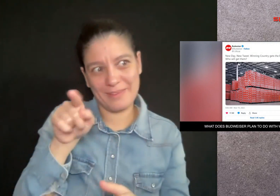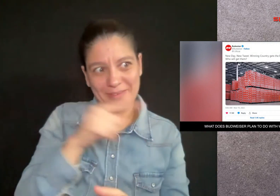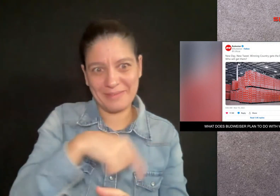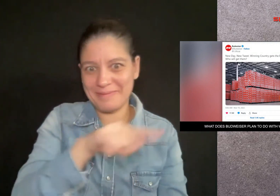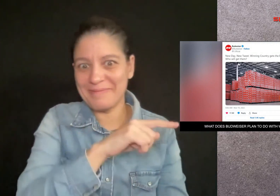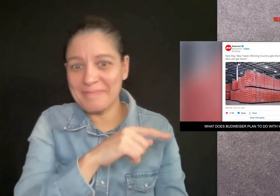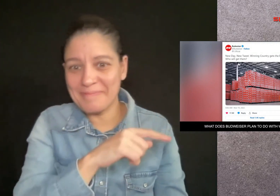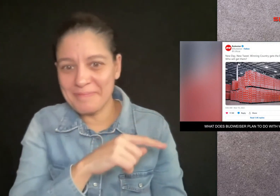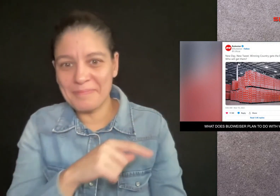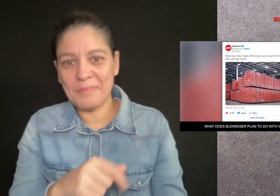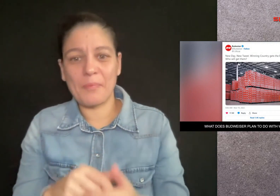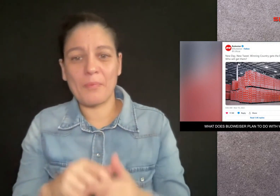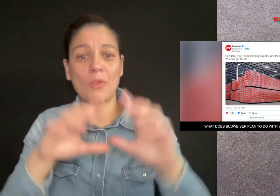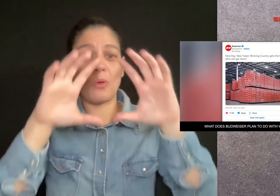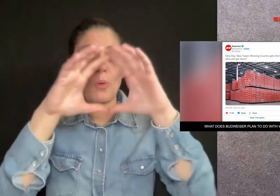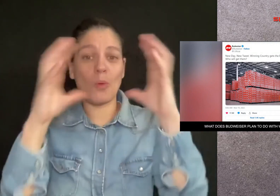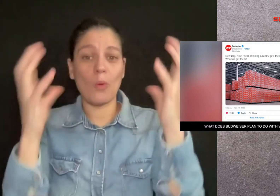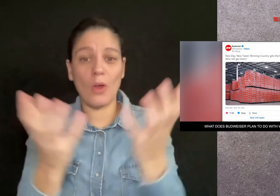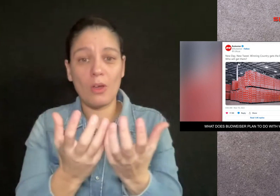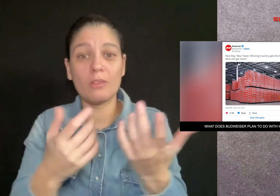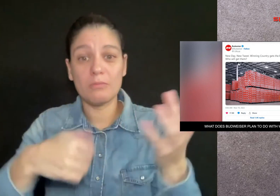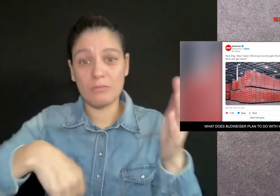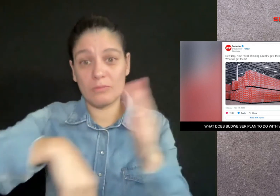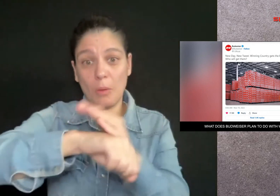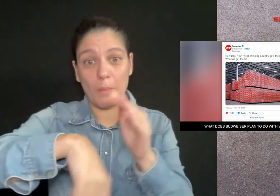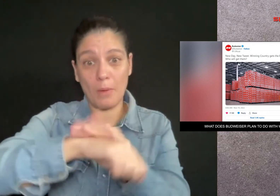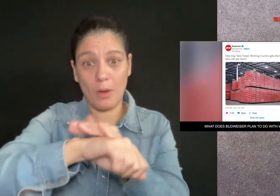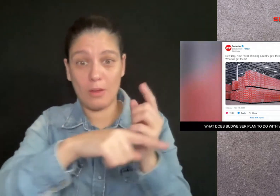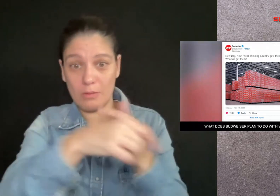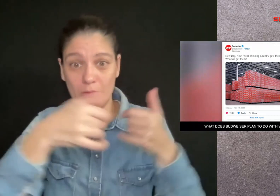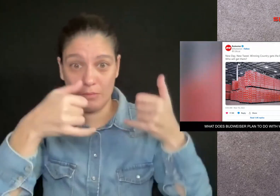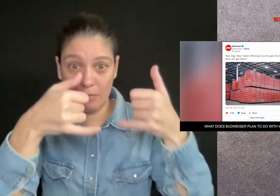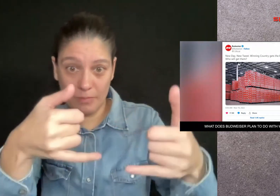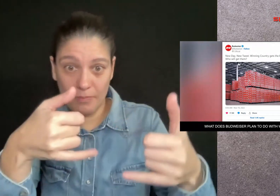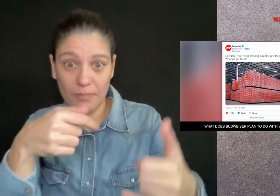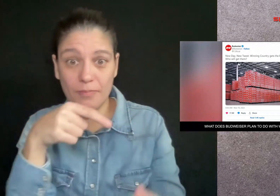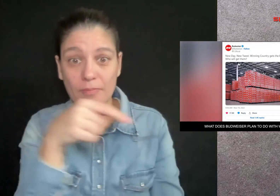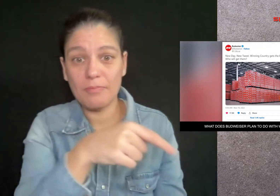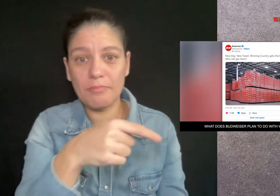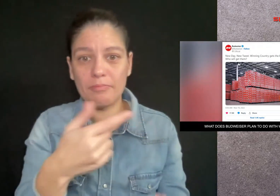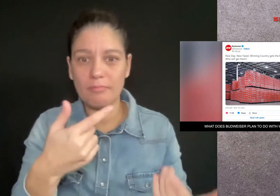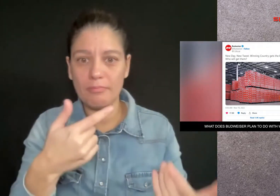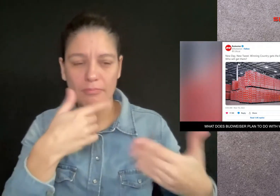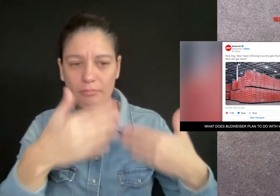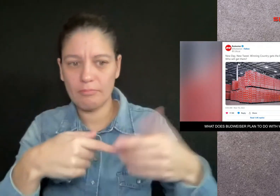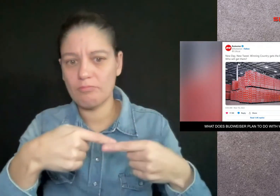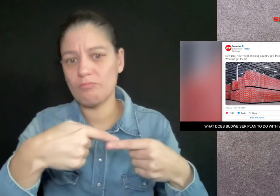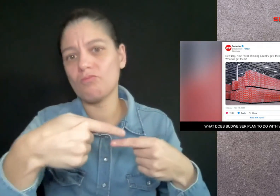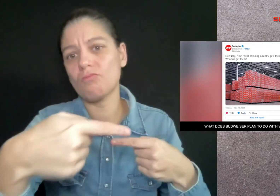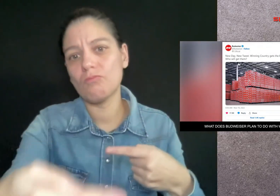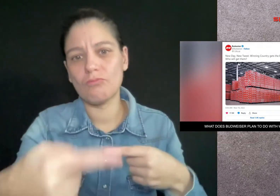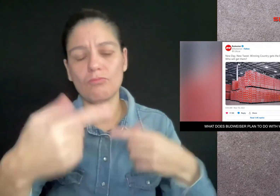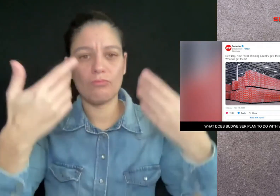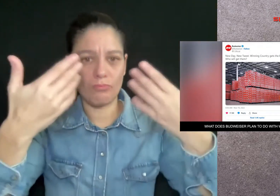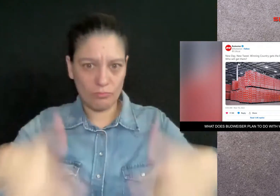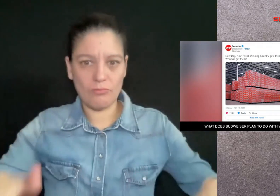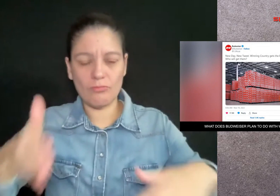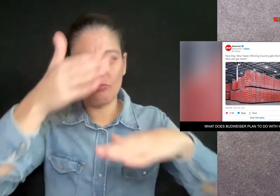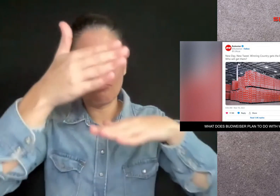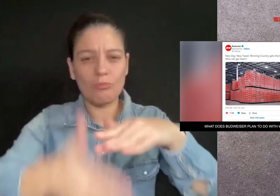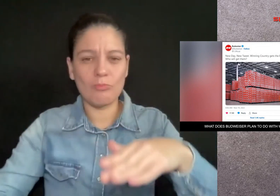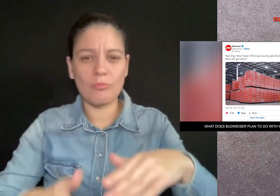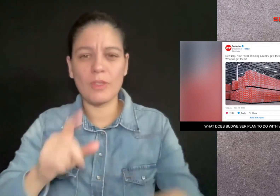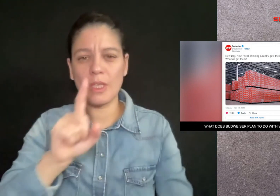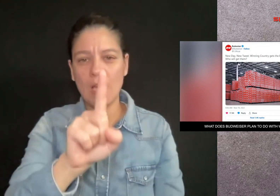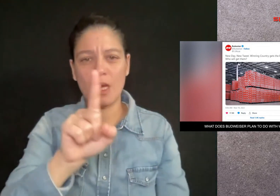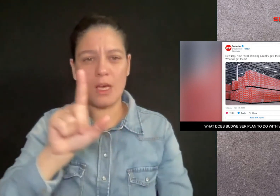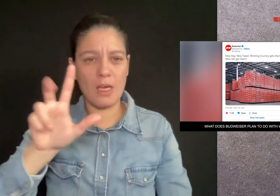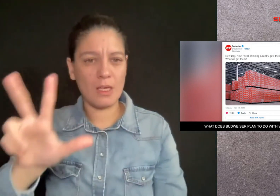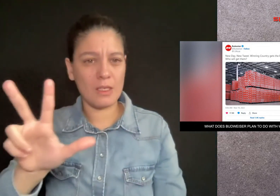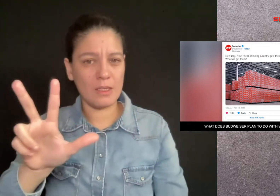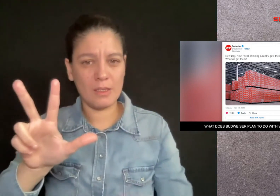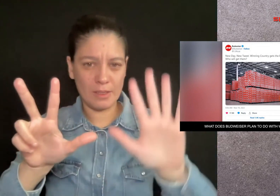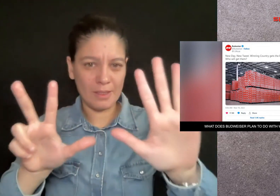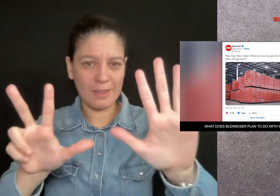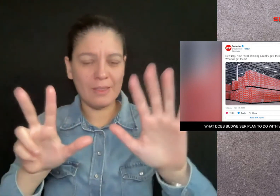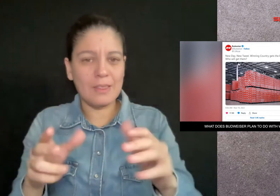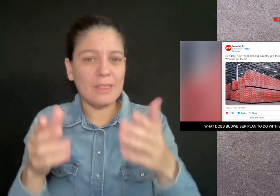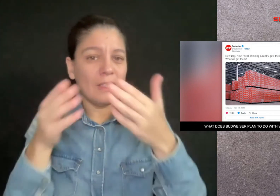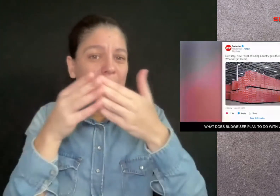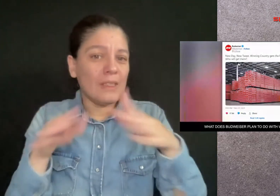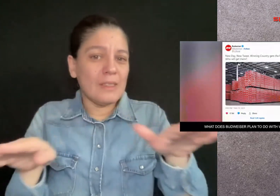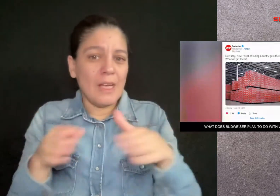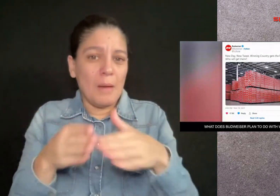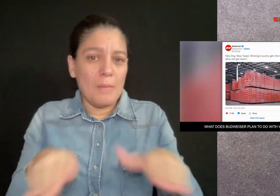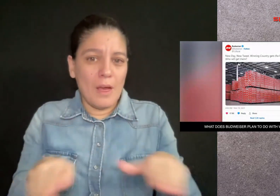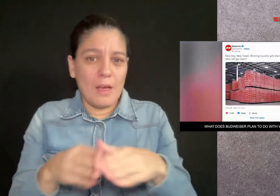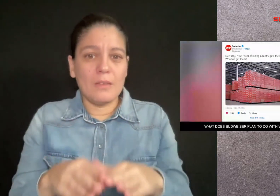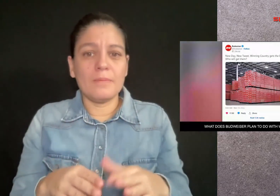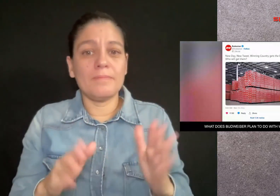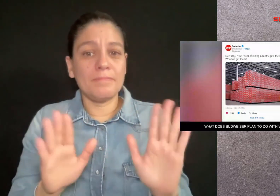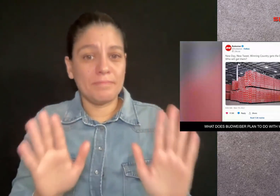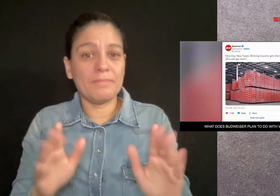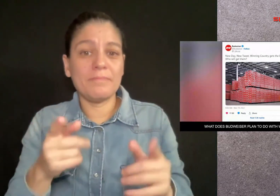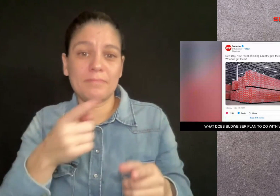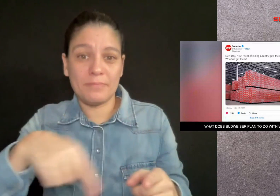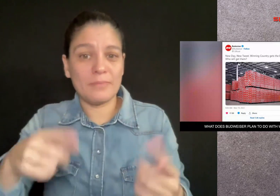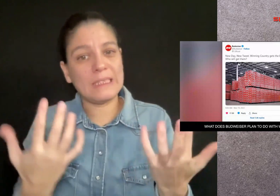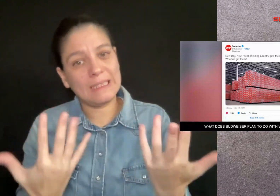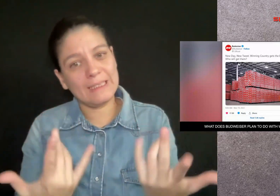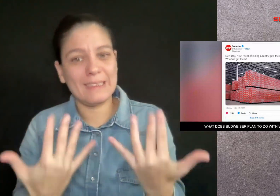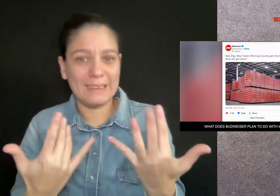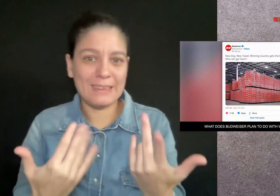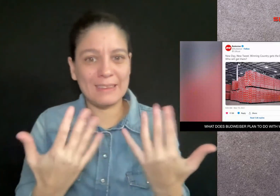for them the World Cup runs through December 18 so we will have to wait till the end to